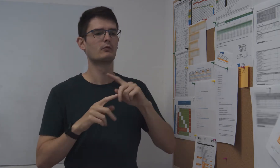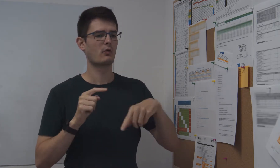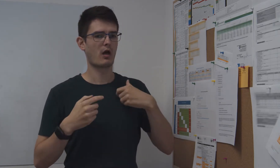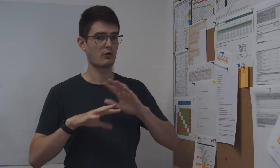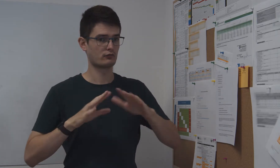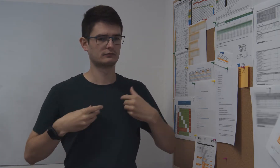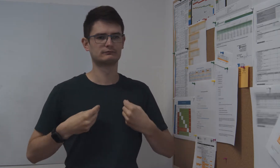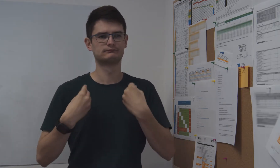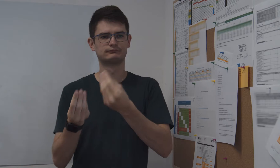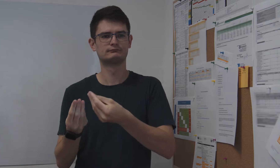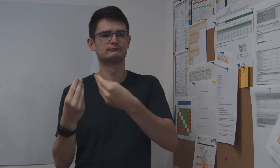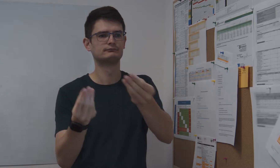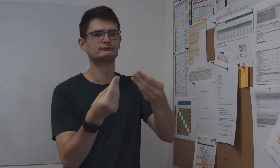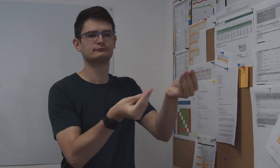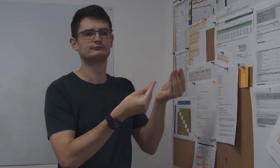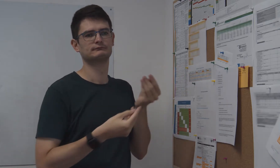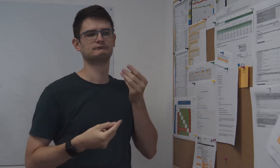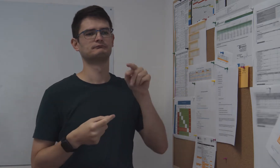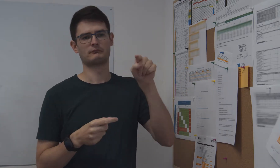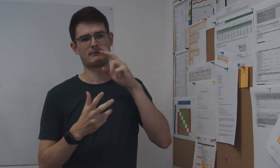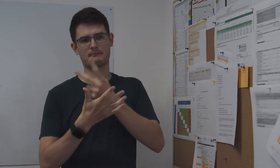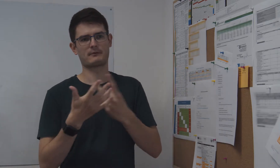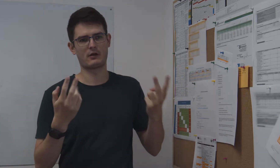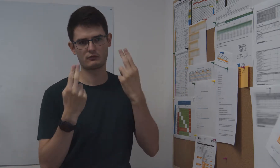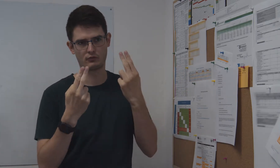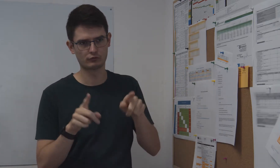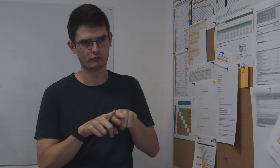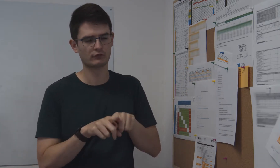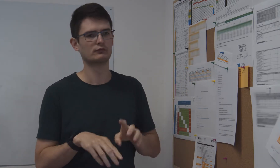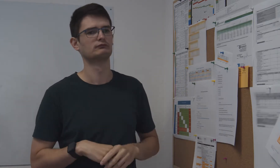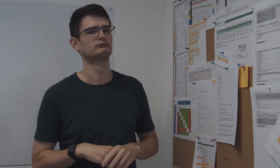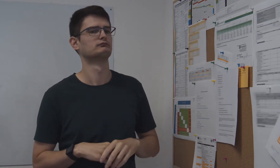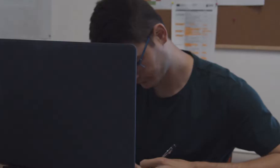One completes the task, passes the task to another partner, and so on. It is also important to have an overview.